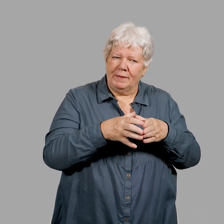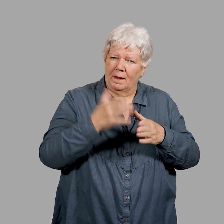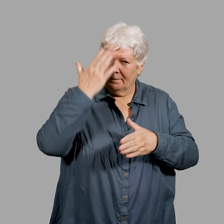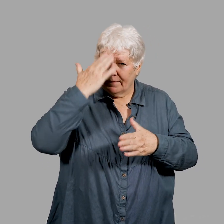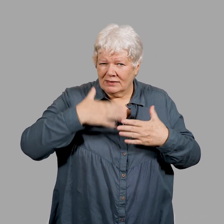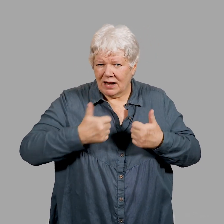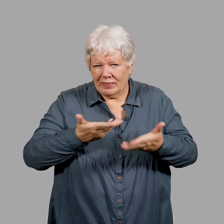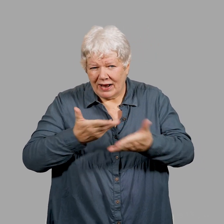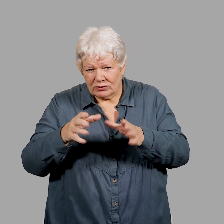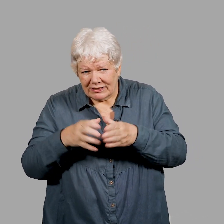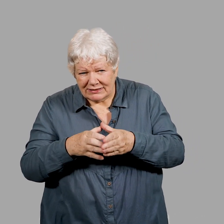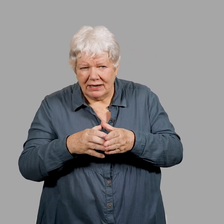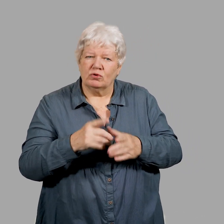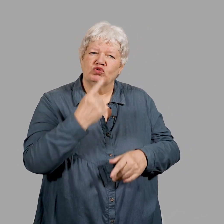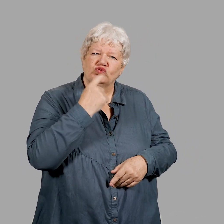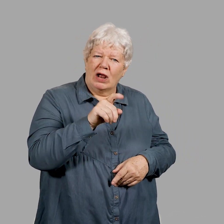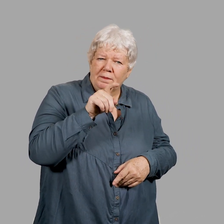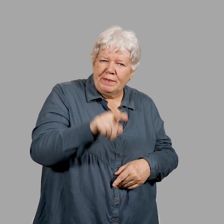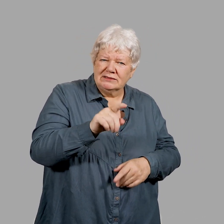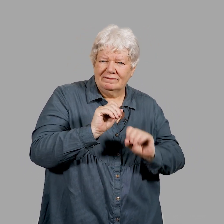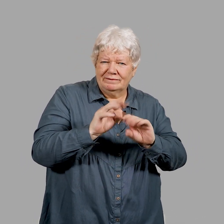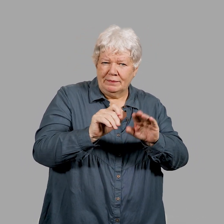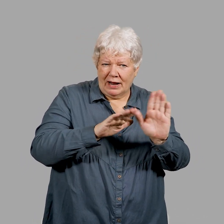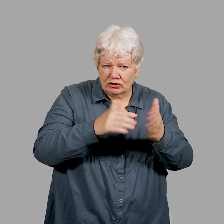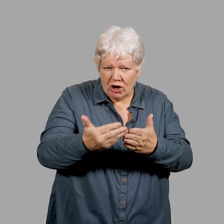mental health and counselling team, Red Button feedback service